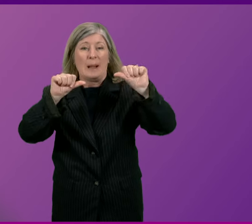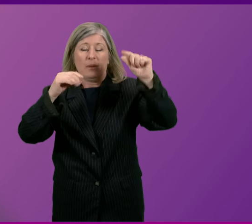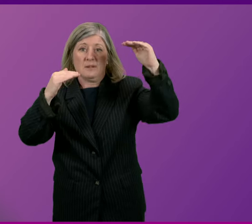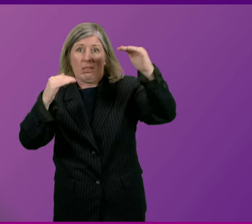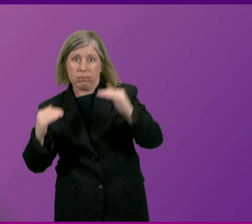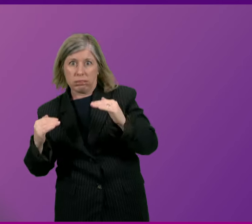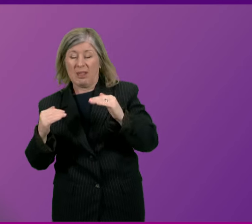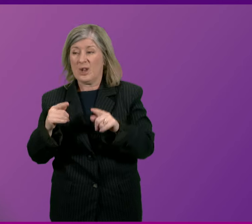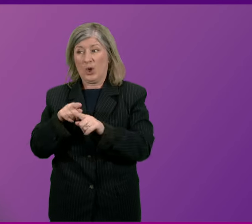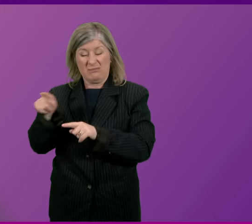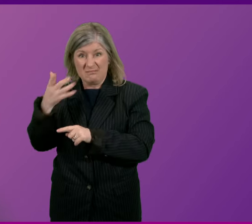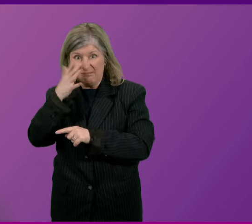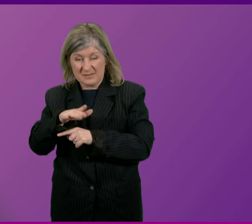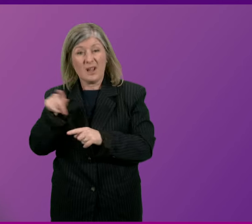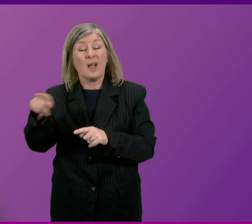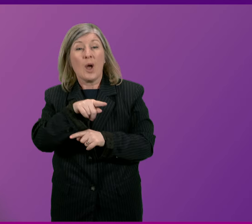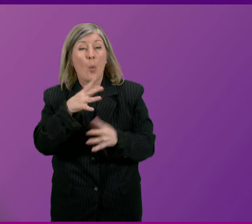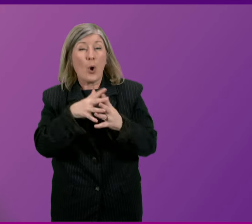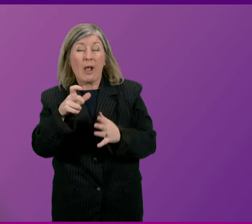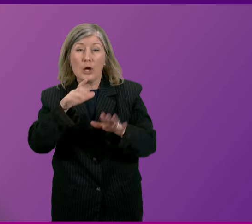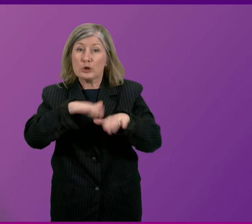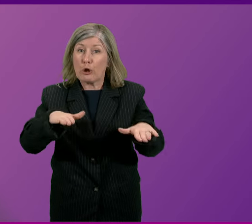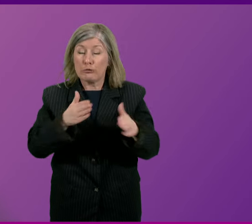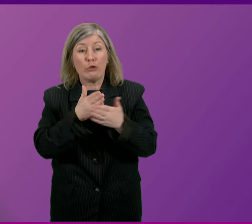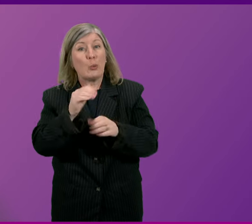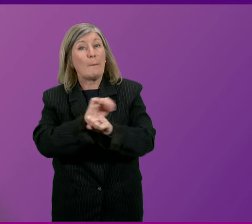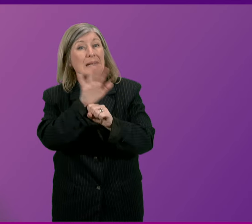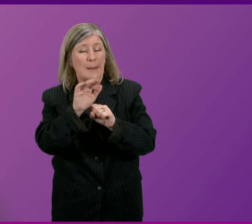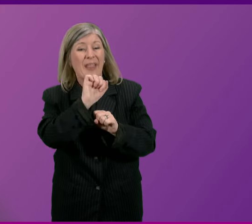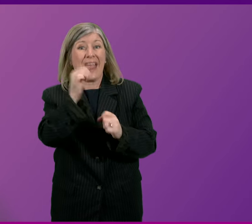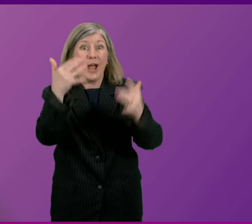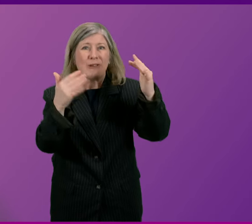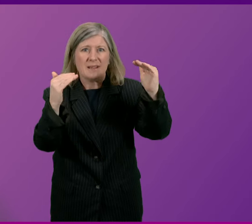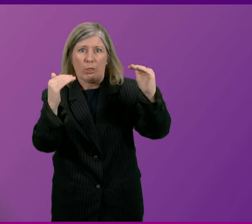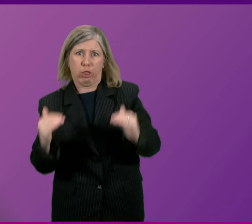downgraded the results of working-class children during the pandemic. Now, as First Minister,